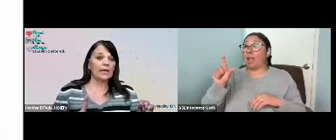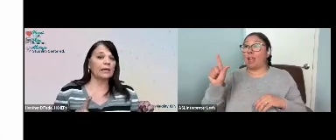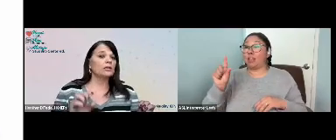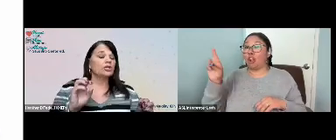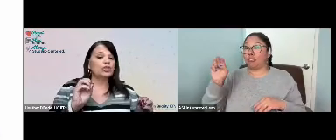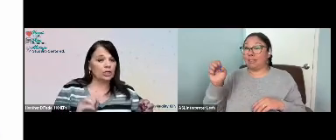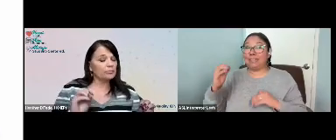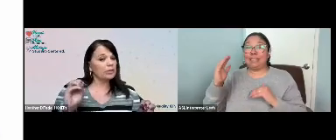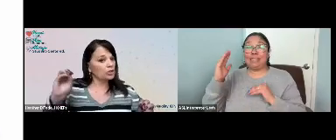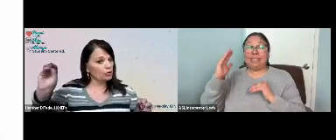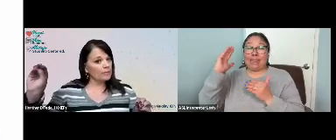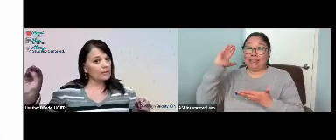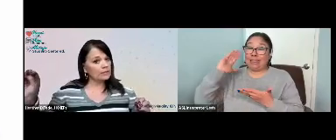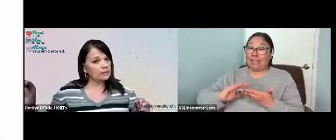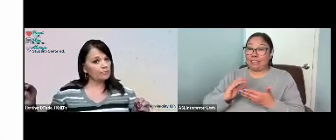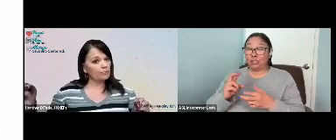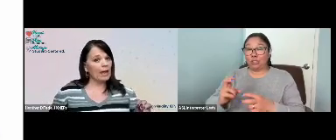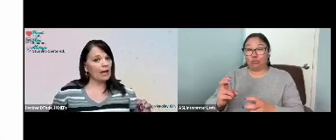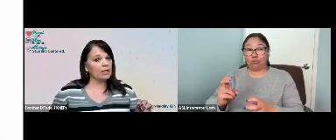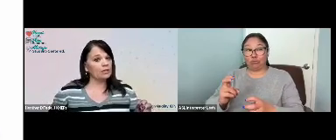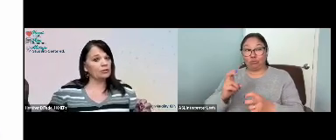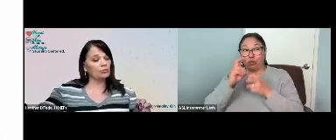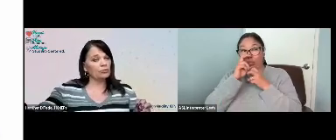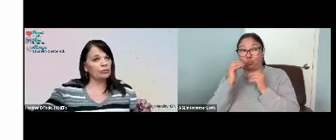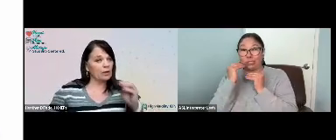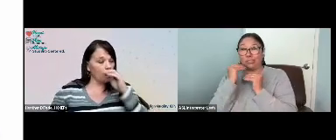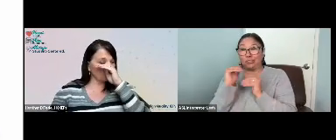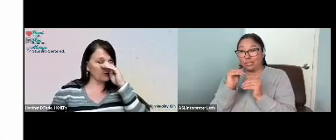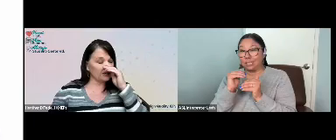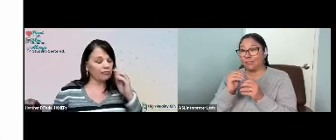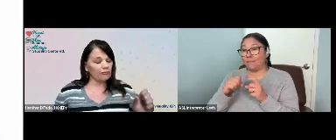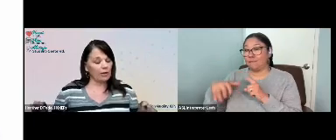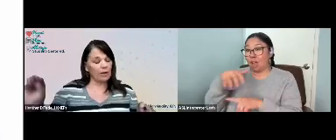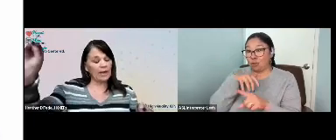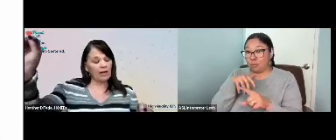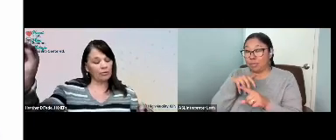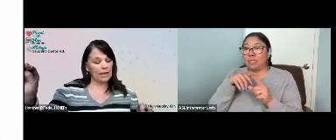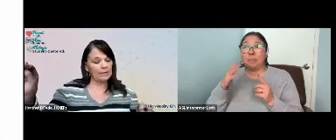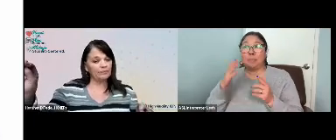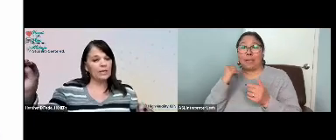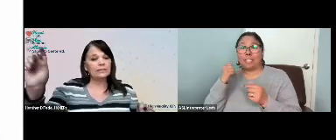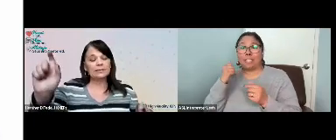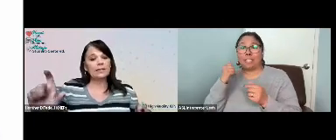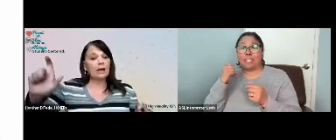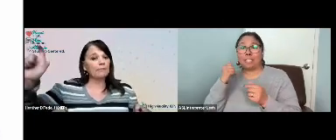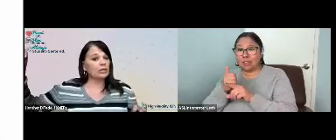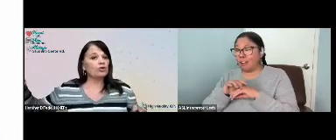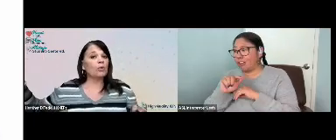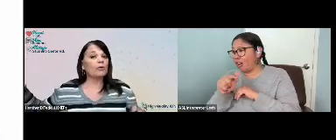So again, just because you're on this pathway through the alternative pathway does not mean